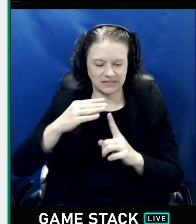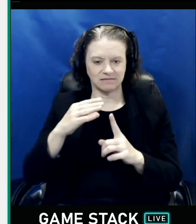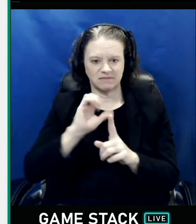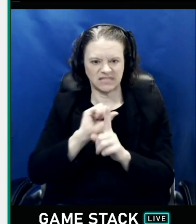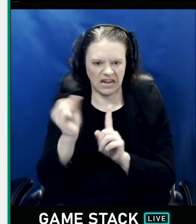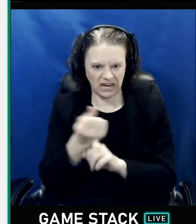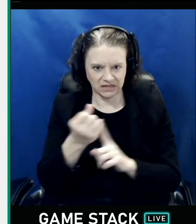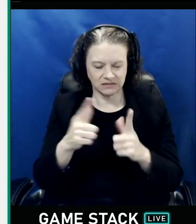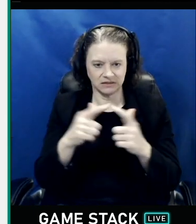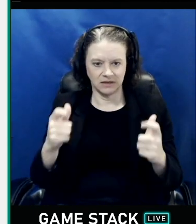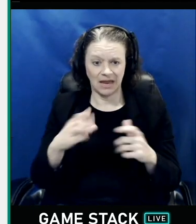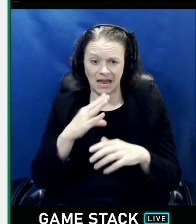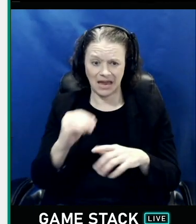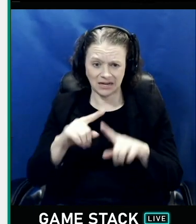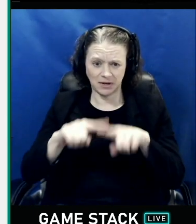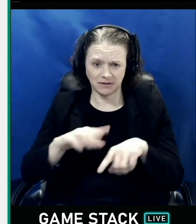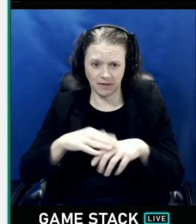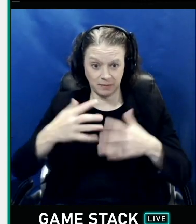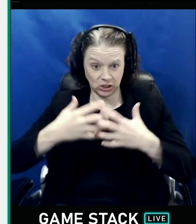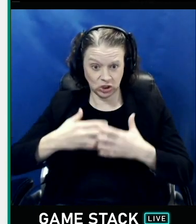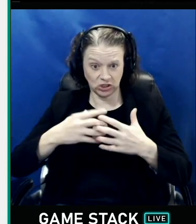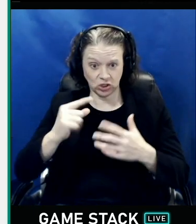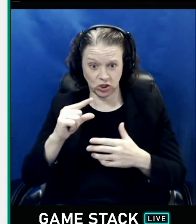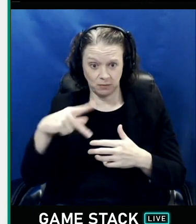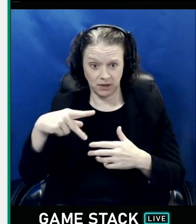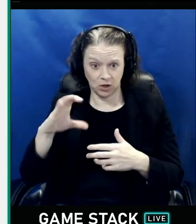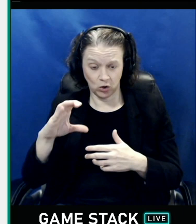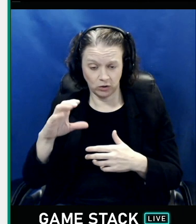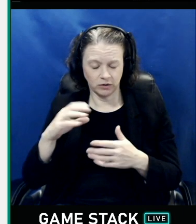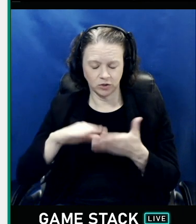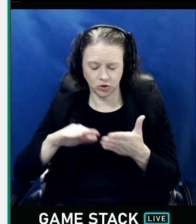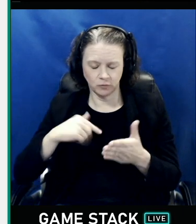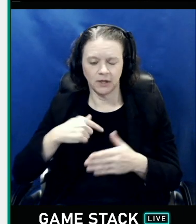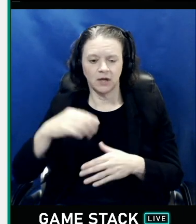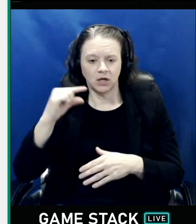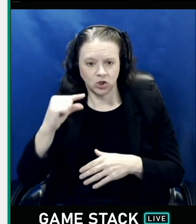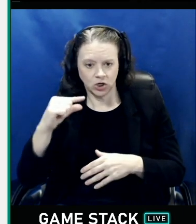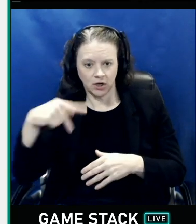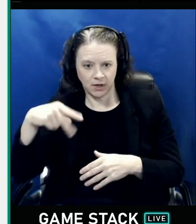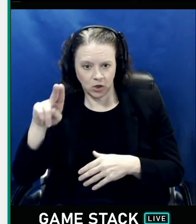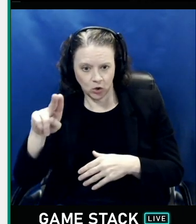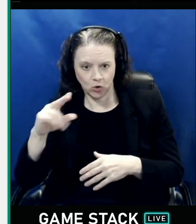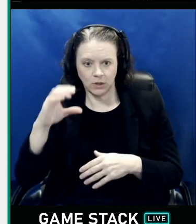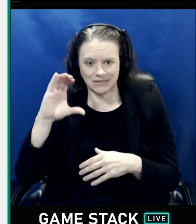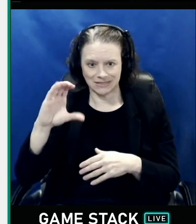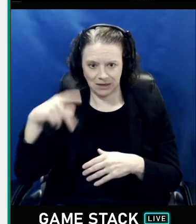GPU, CPU, memory, etc. We often see game performance level off as we become bound by the GPU. Testing at